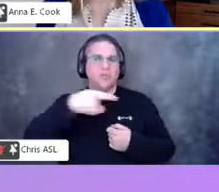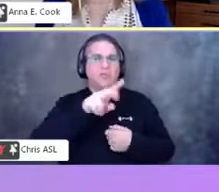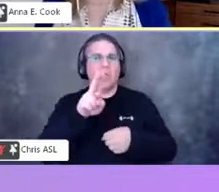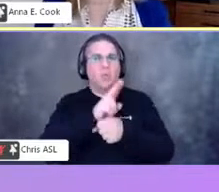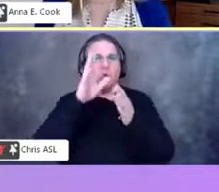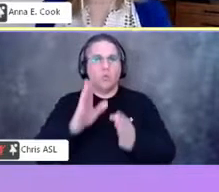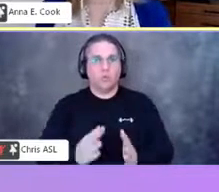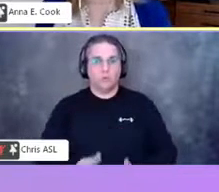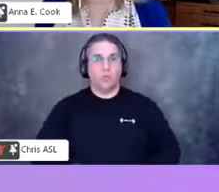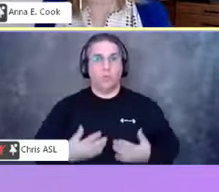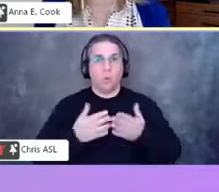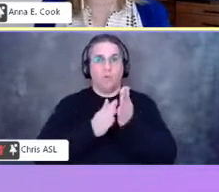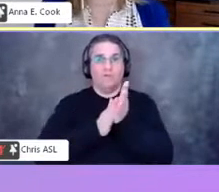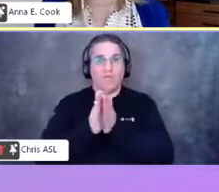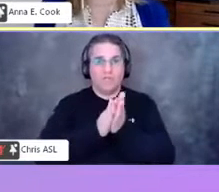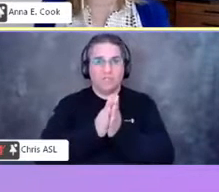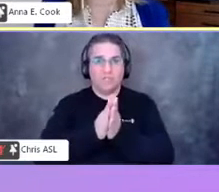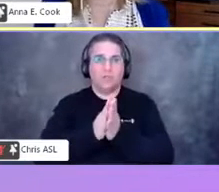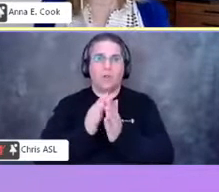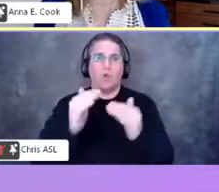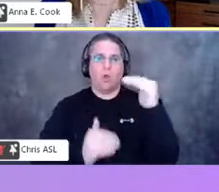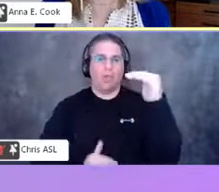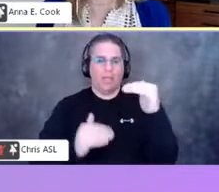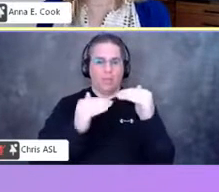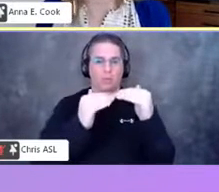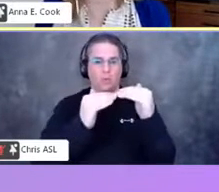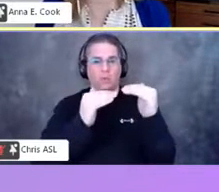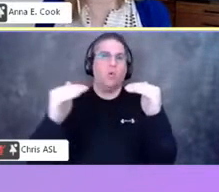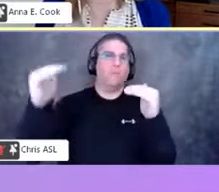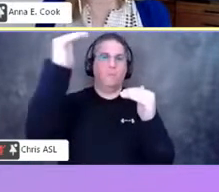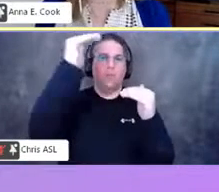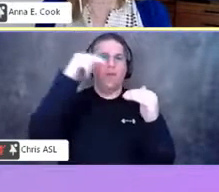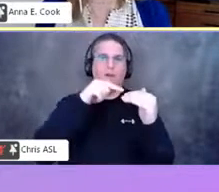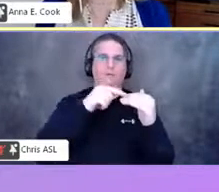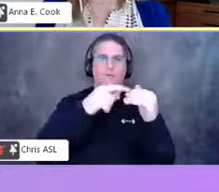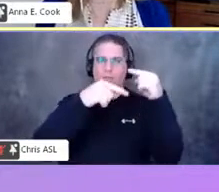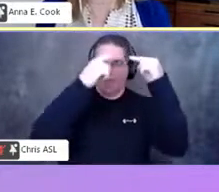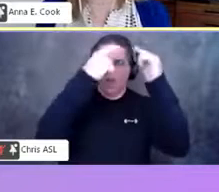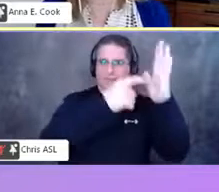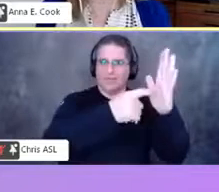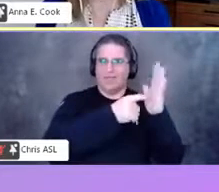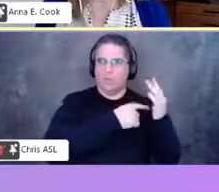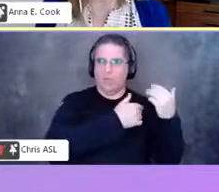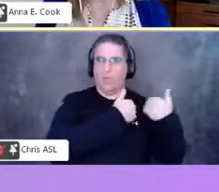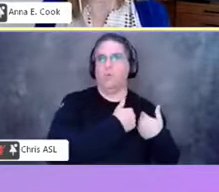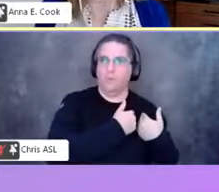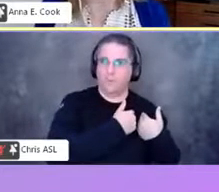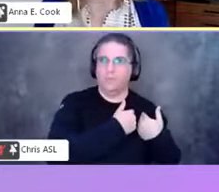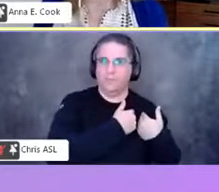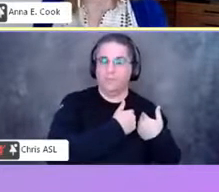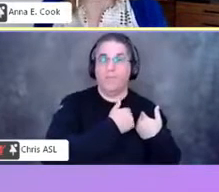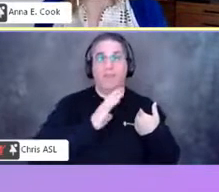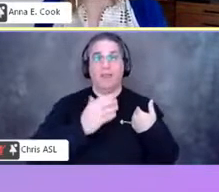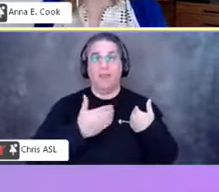or more than cognitive load and in doing this we can create more cognitively inclusive experiences